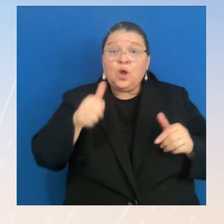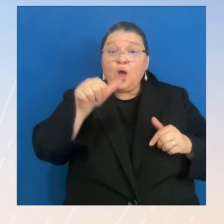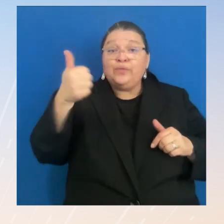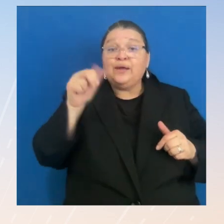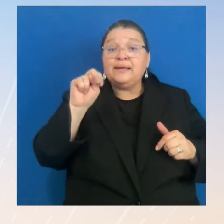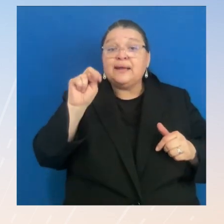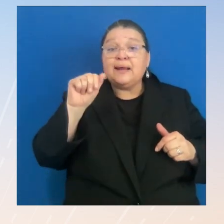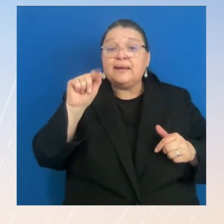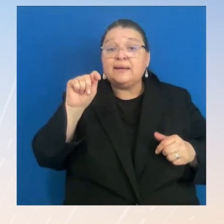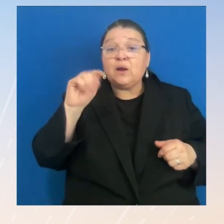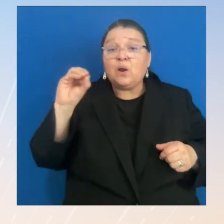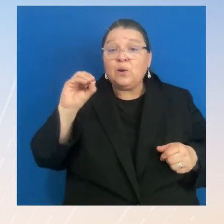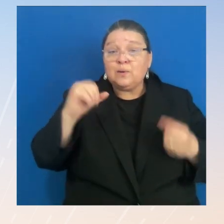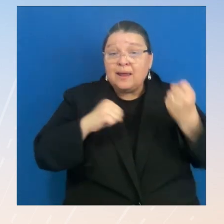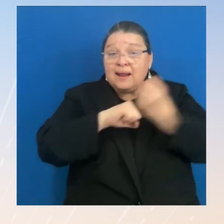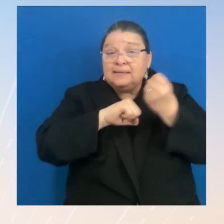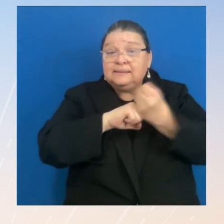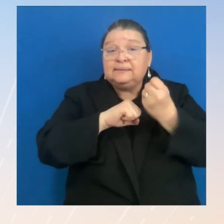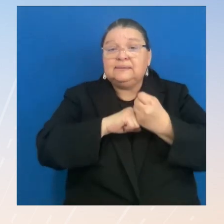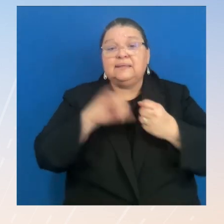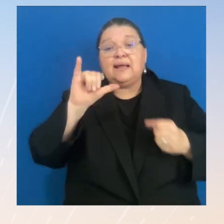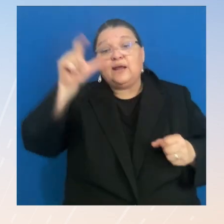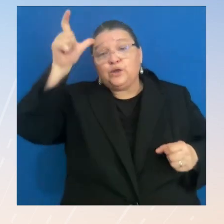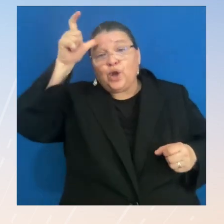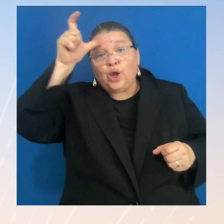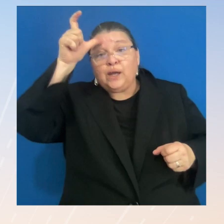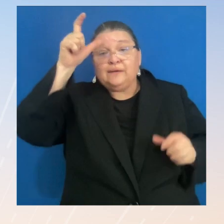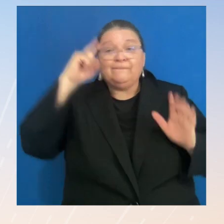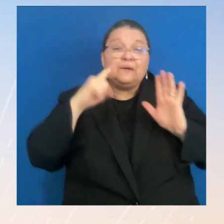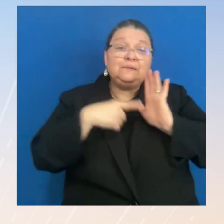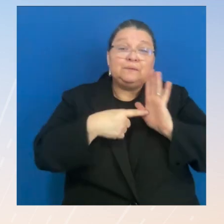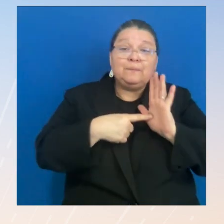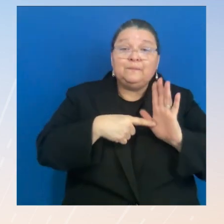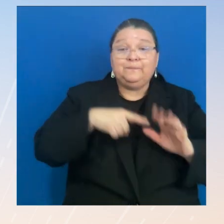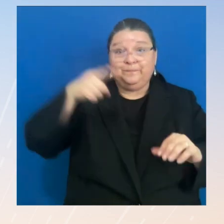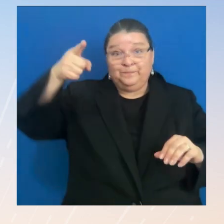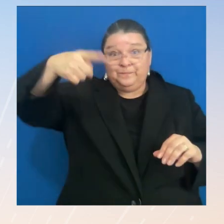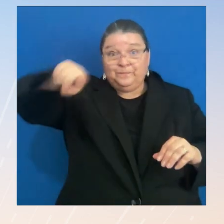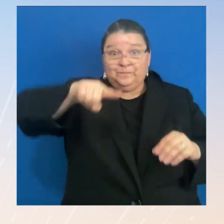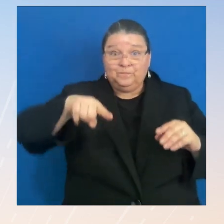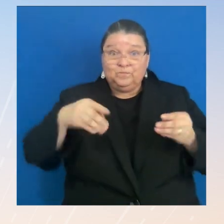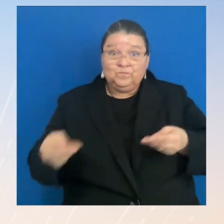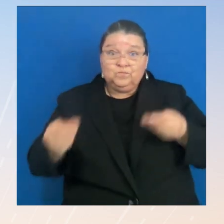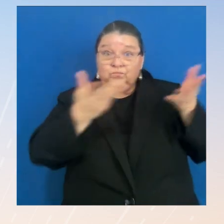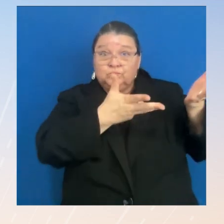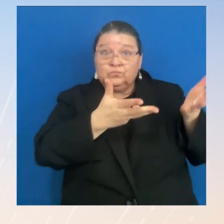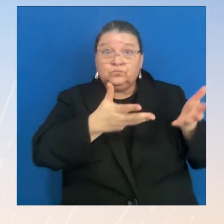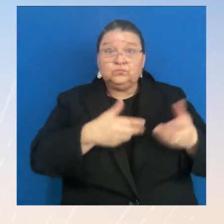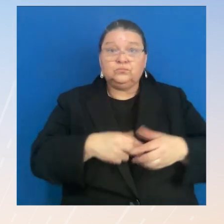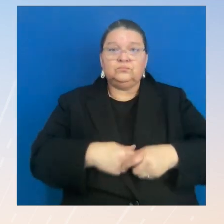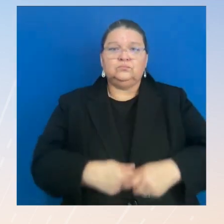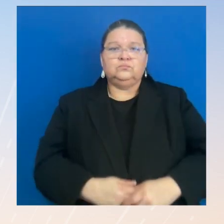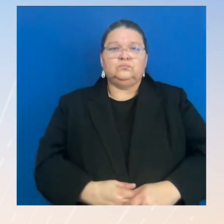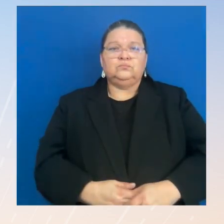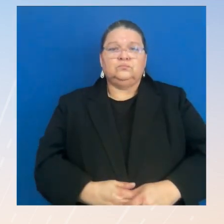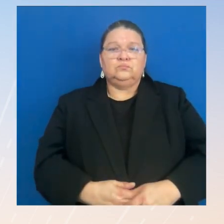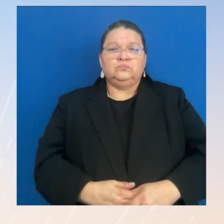particularly of the anti-aircraft? Ms. Psaki: Well, I think you -- oh, sorry, the second piece of military equipment you mentioned: Look, there's a range of discussions,